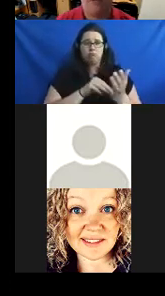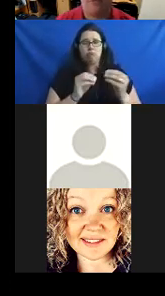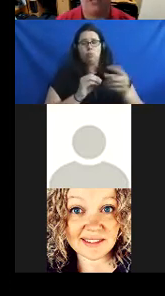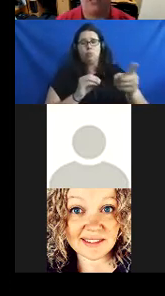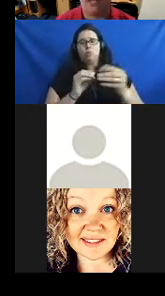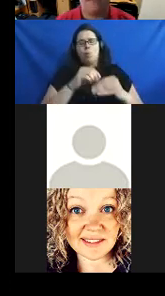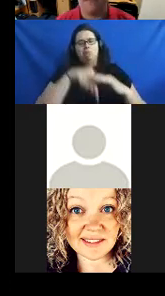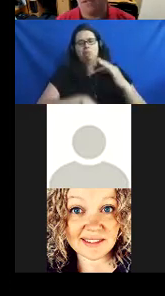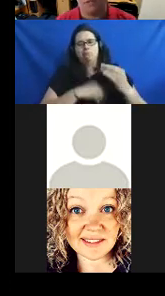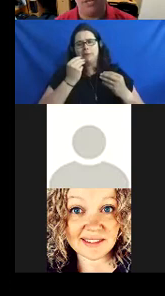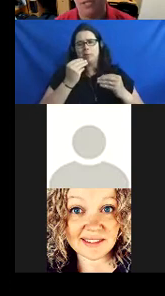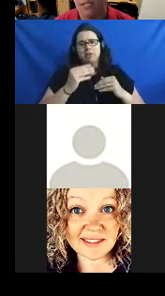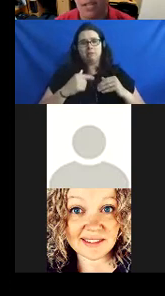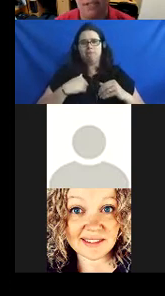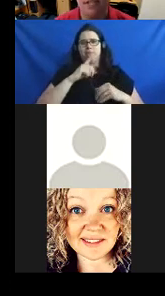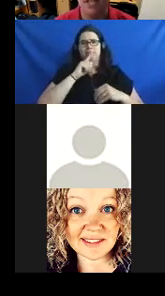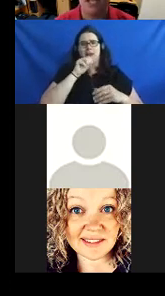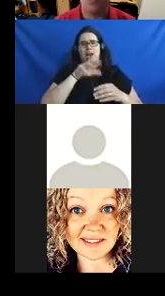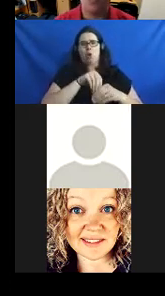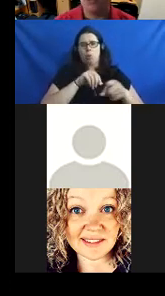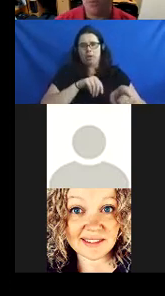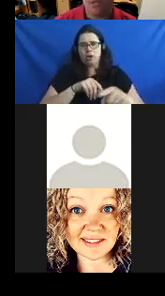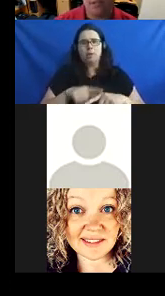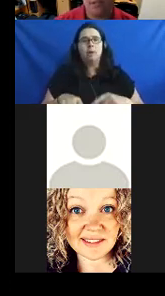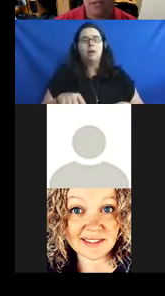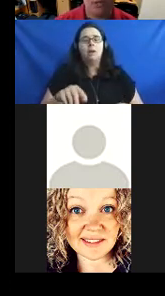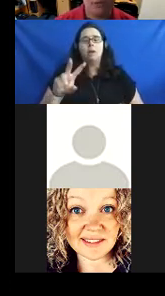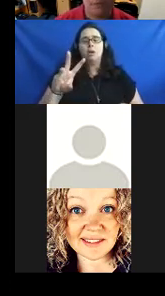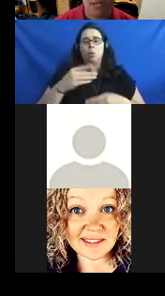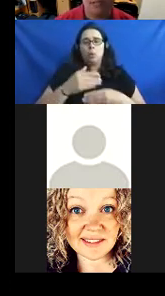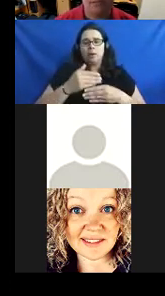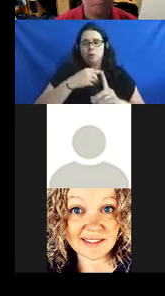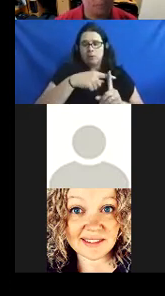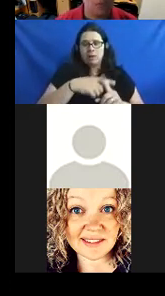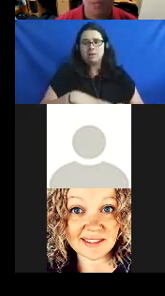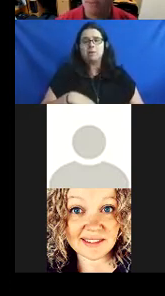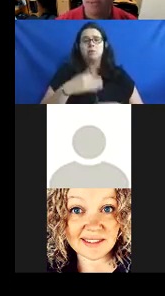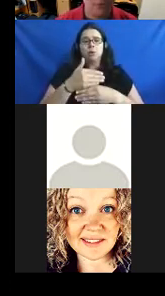INFORMATION THAT I EVEN INCLUDED IN THE SLIDES. WINDOWS PLUS AND WINDOWS MINUS WILL MAKE IT